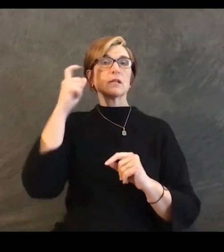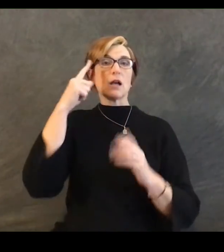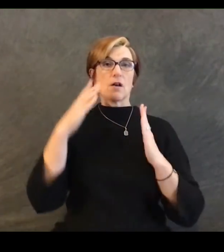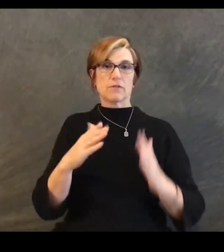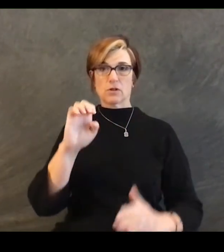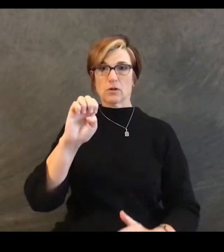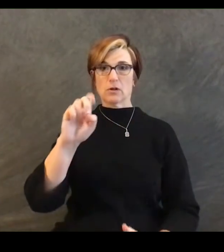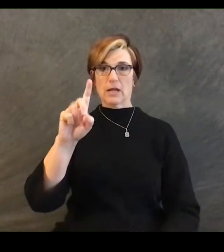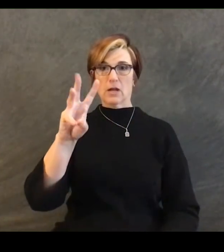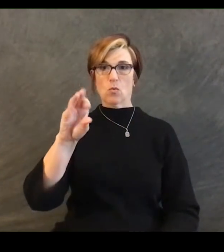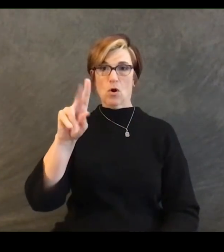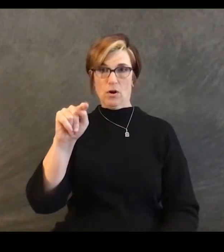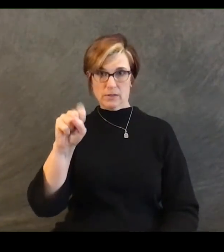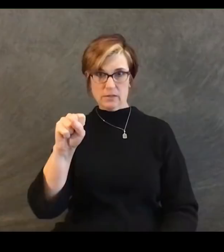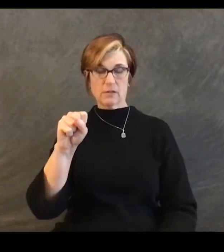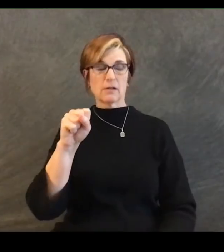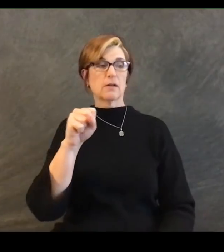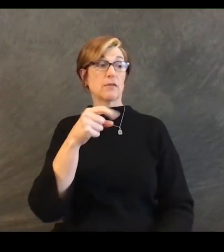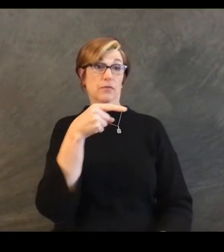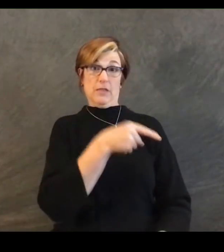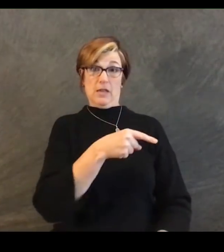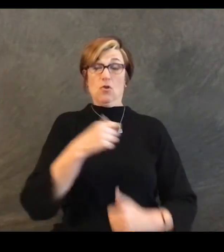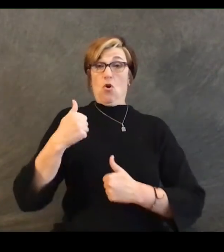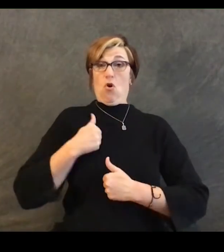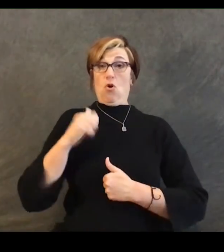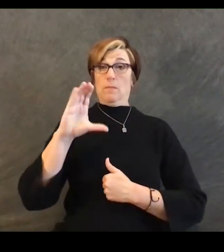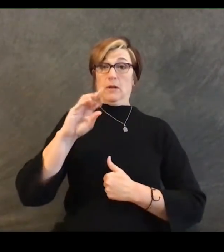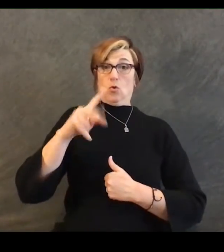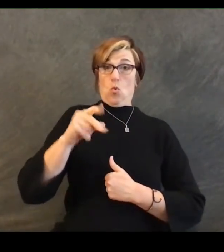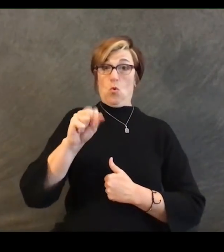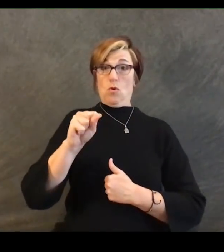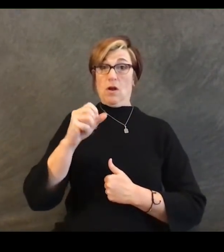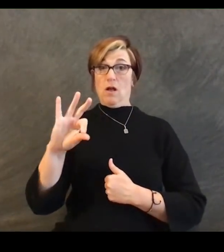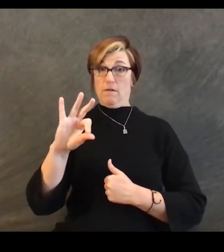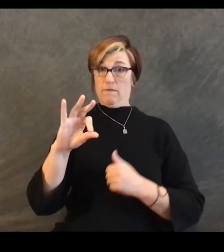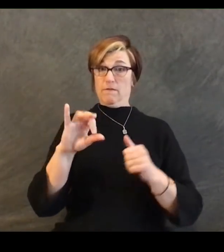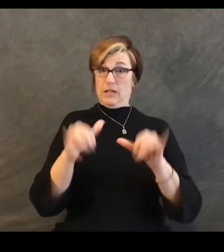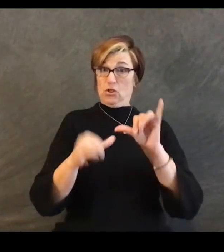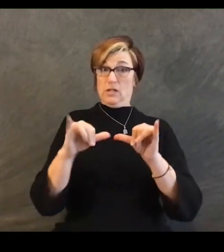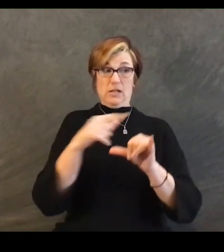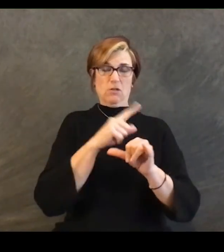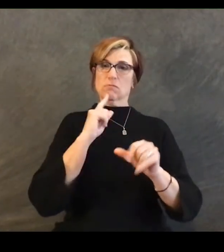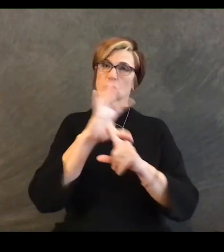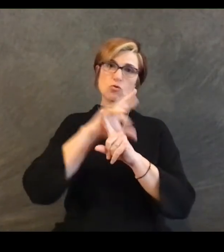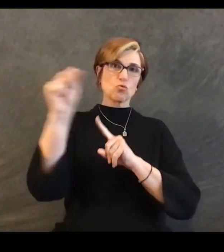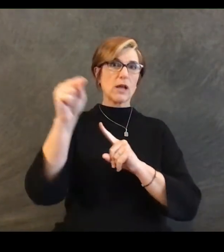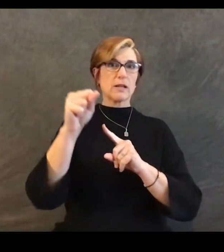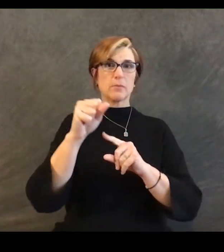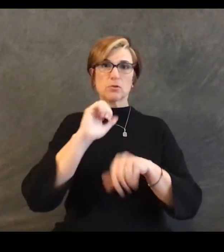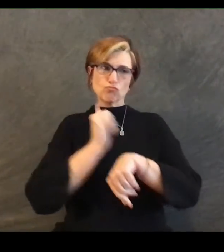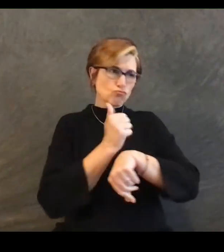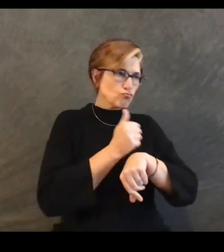Engineers has been really doing incredible work establishing 3,000 bed